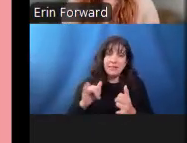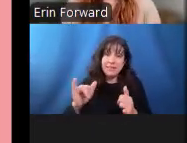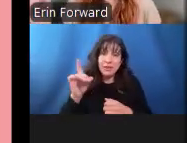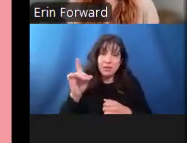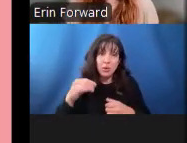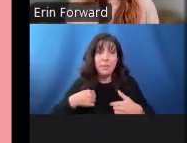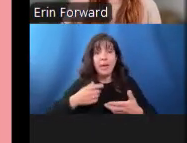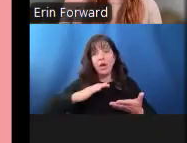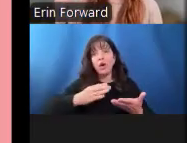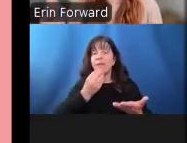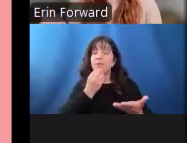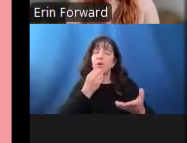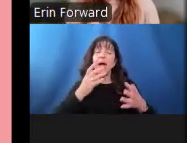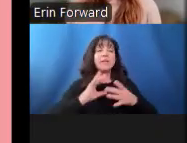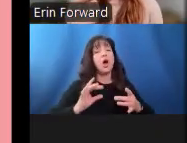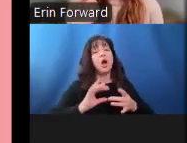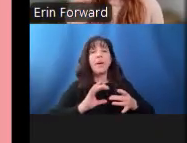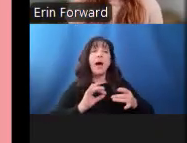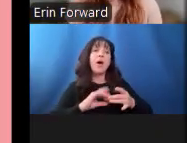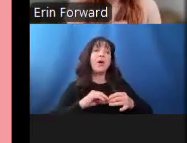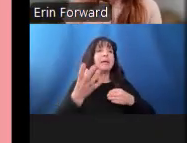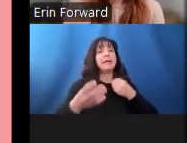food, and I talk about it, and I give language, and I sing songs,